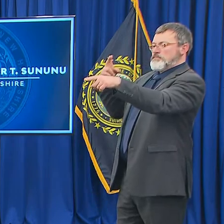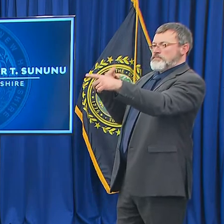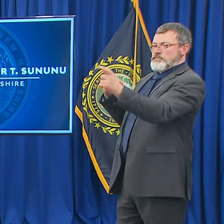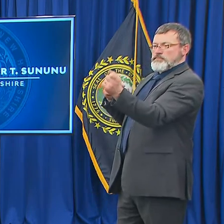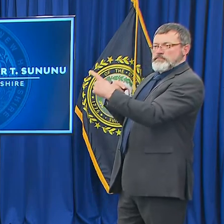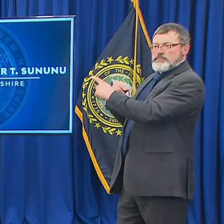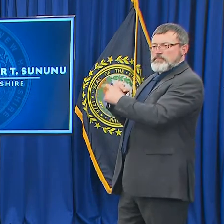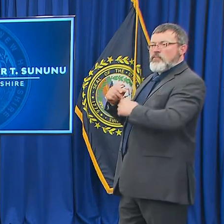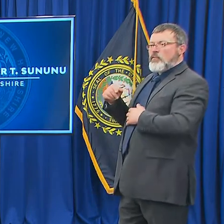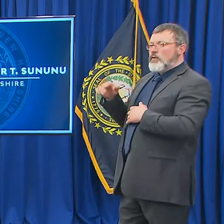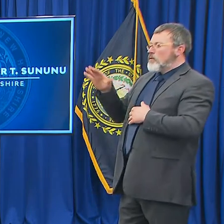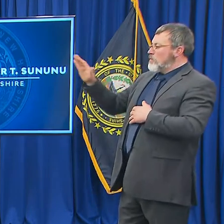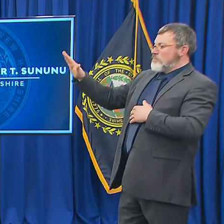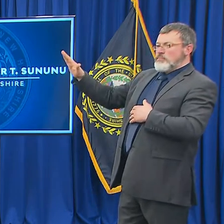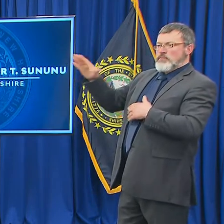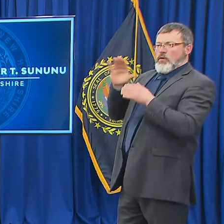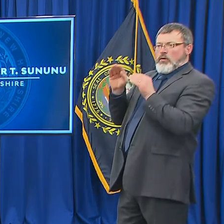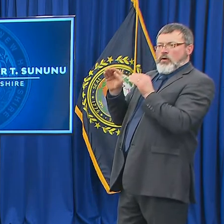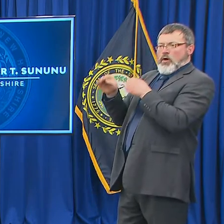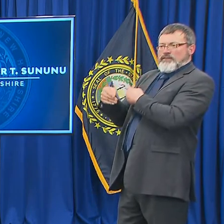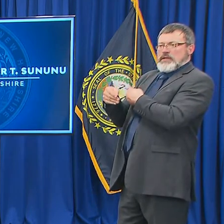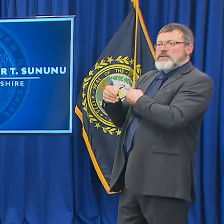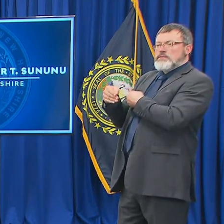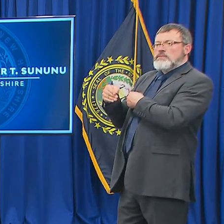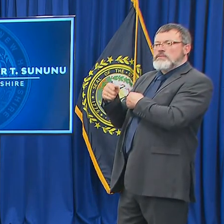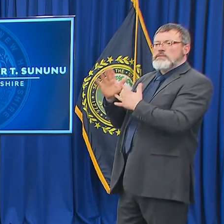There has been a lot of information that's not available.